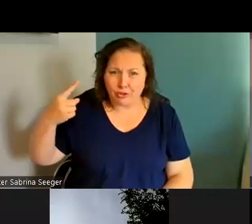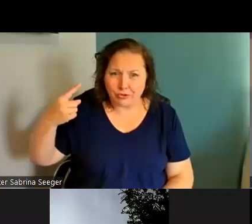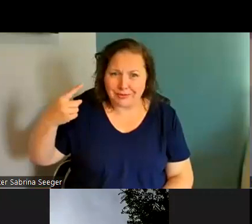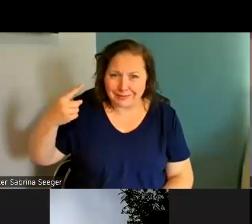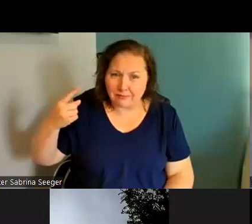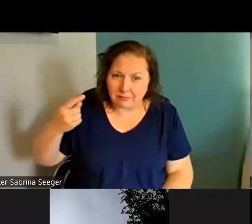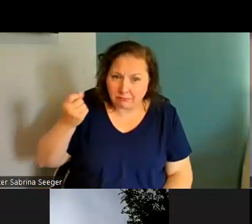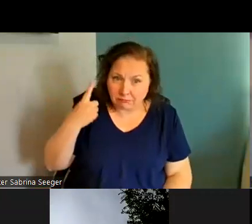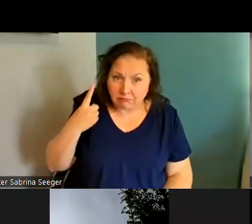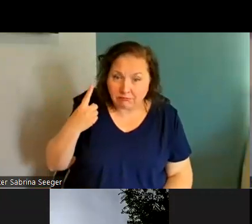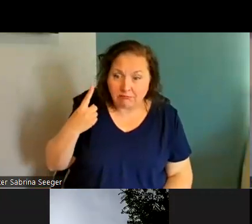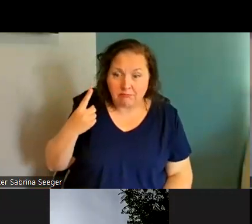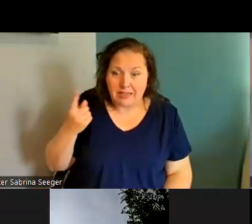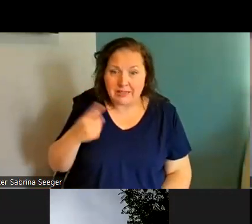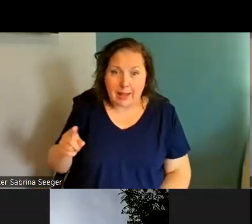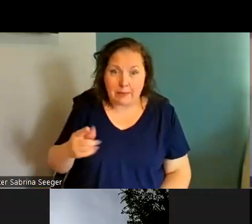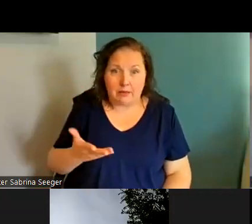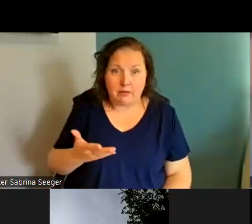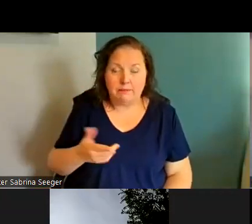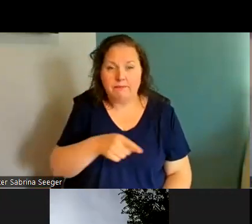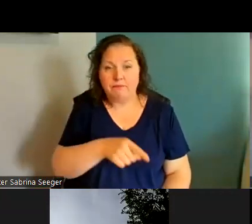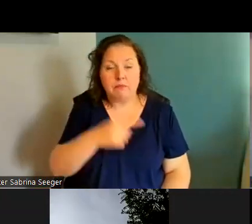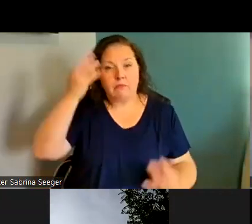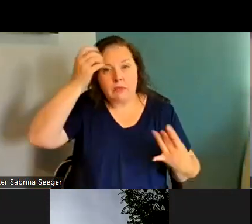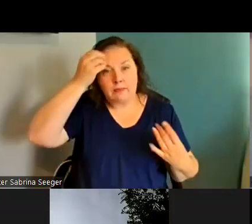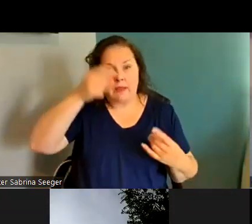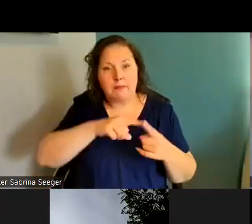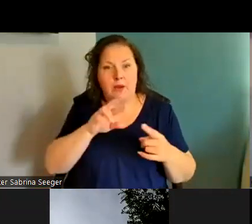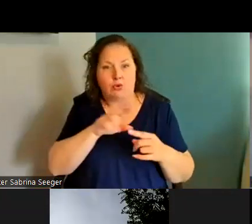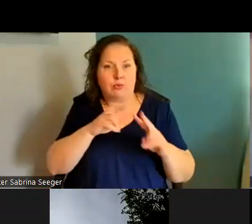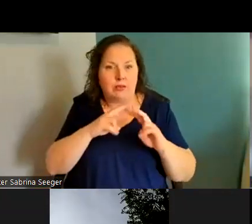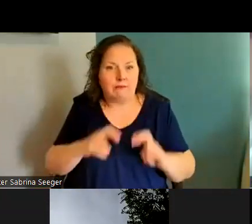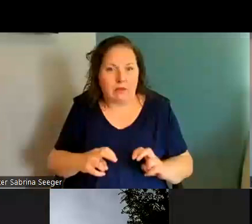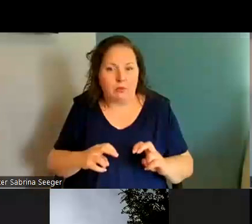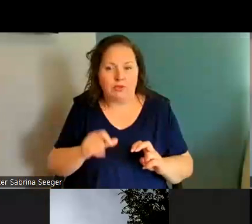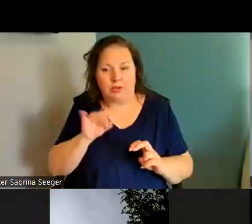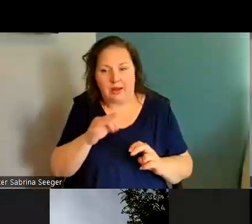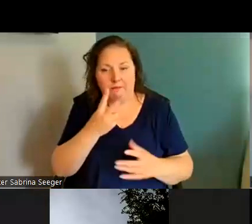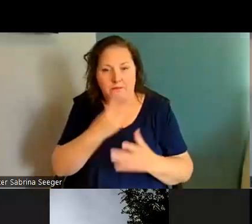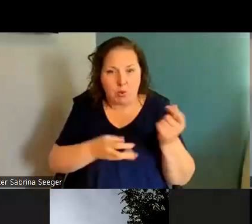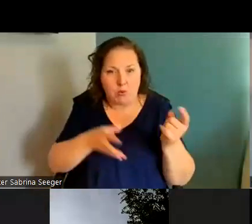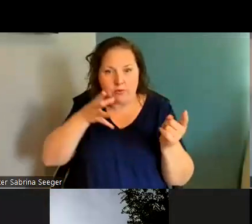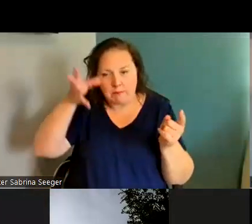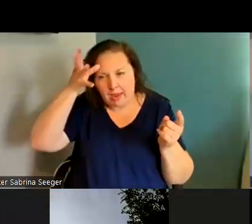Would they consider doing a reevaluation if both the parent, I believe Cassie you had a